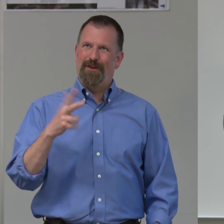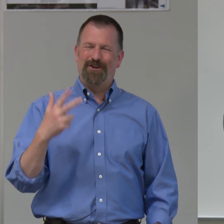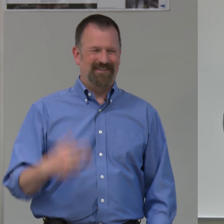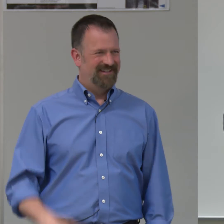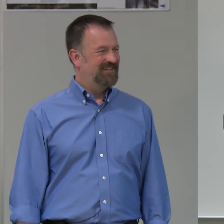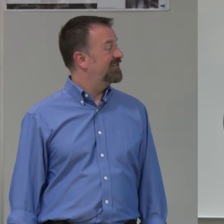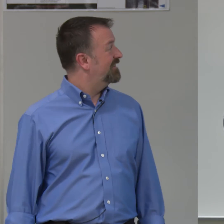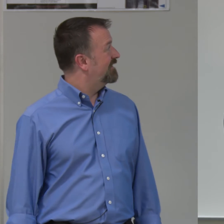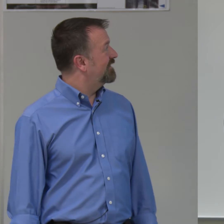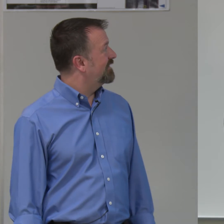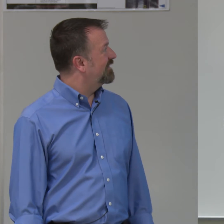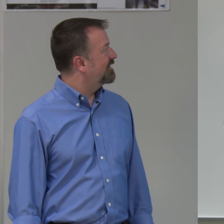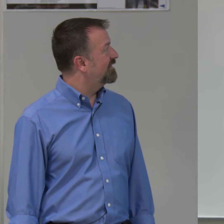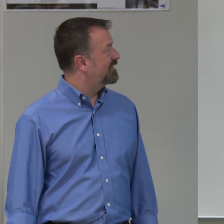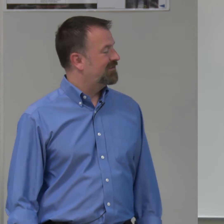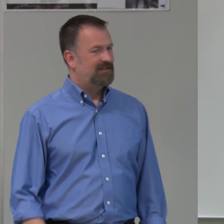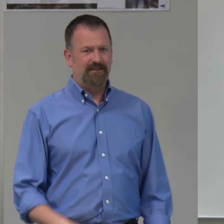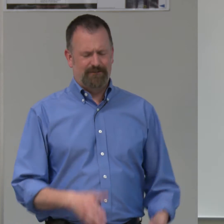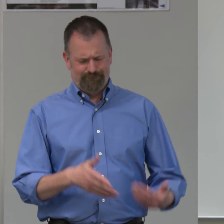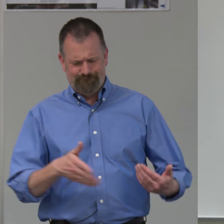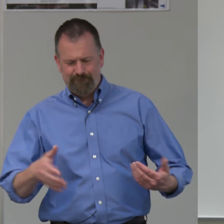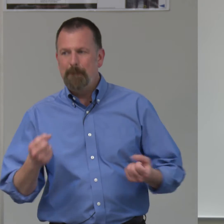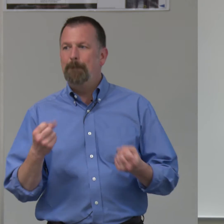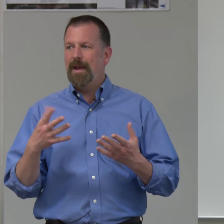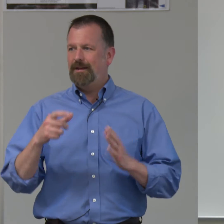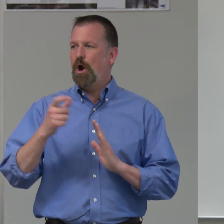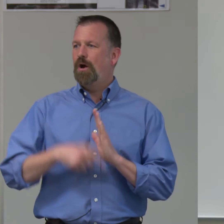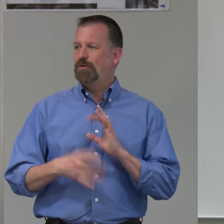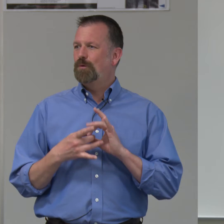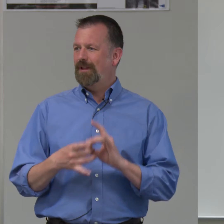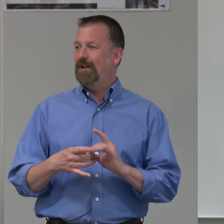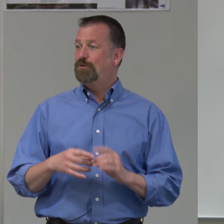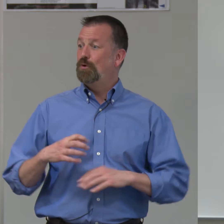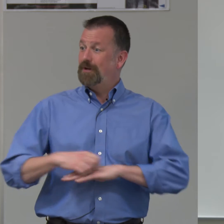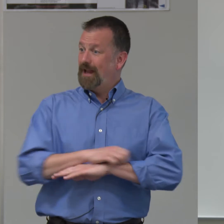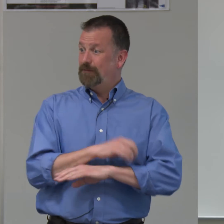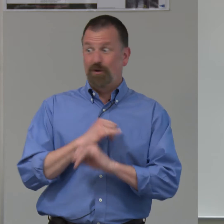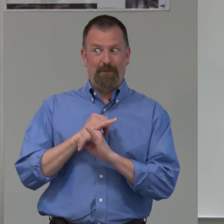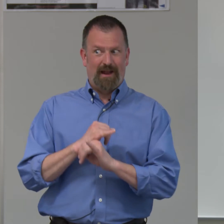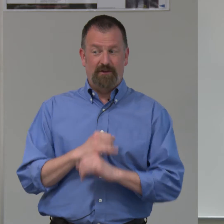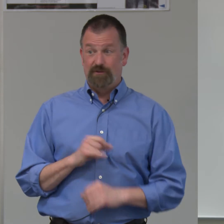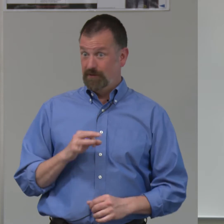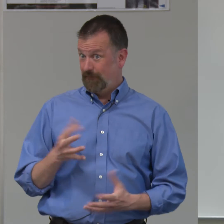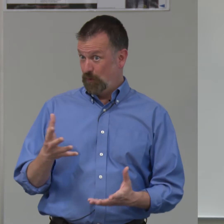which has this whole series of articles on cancer immunologies, so if you want to do